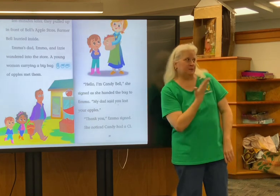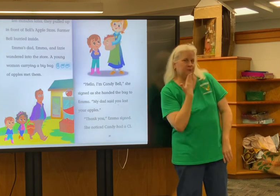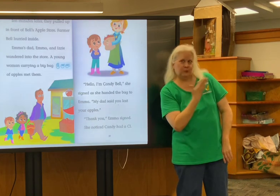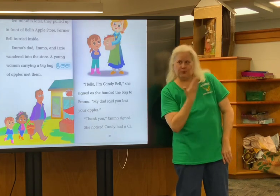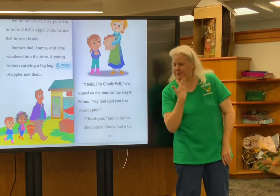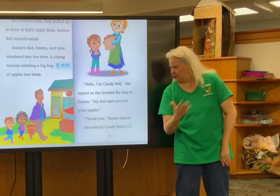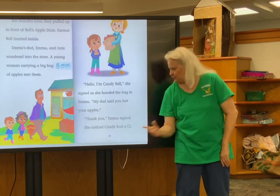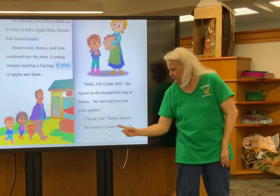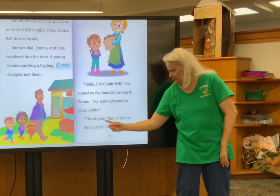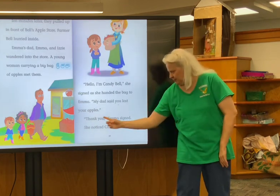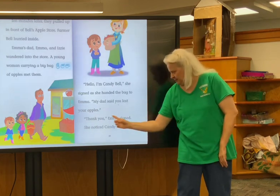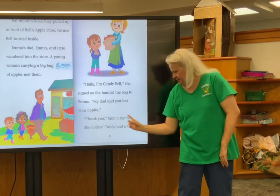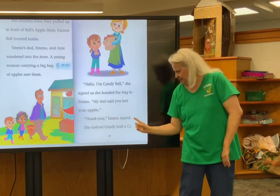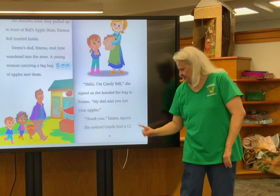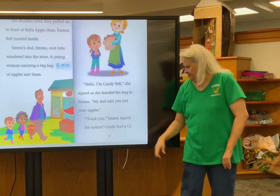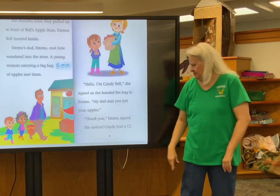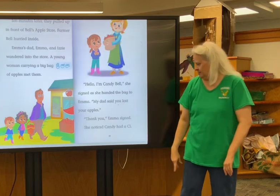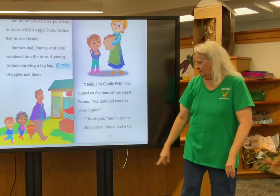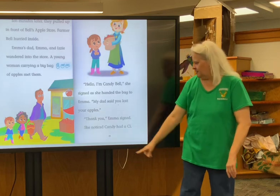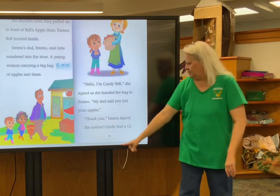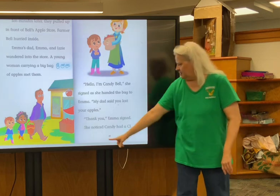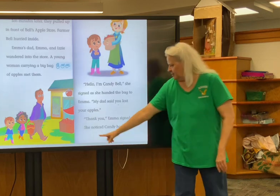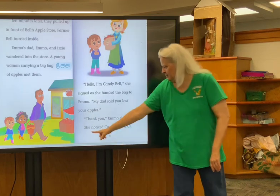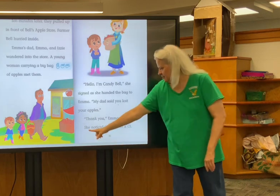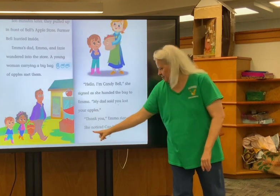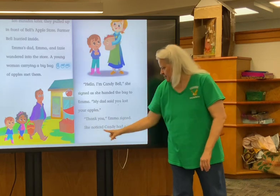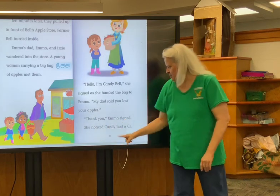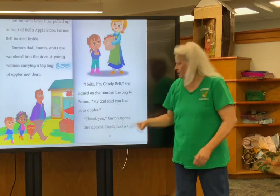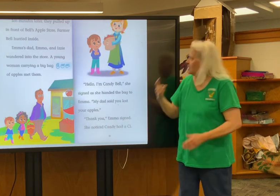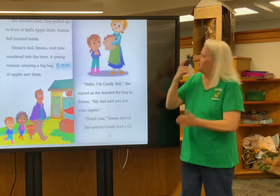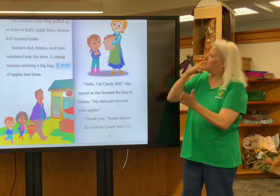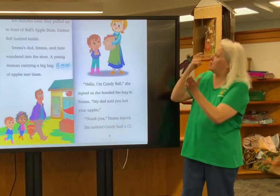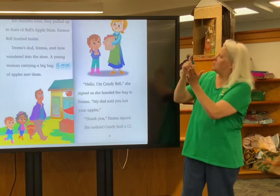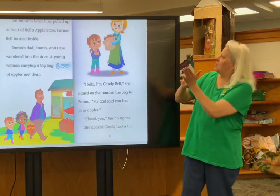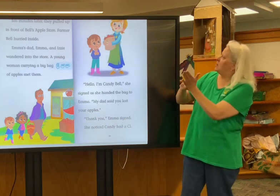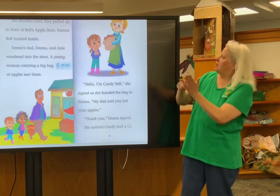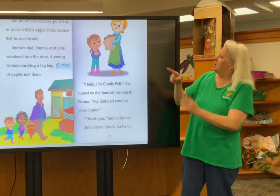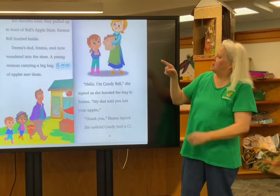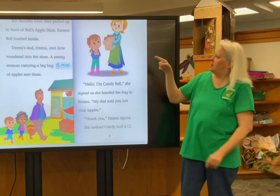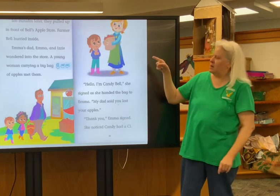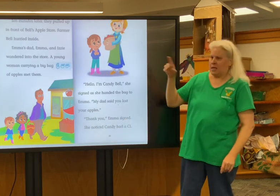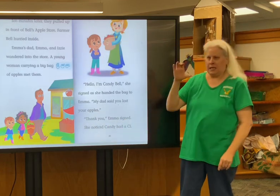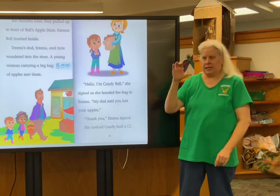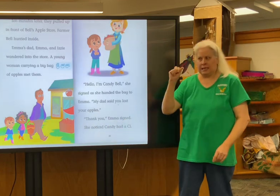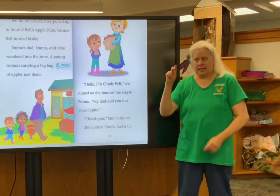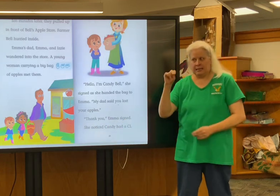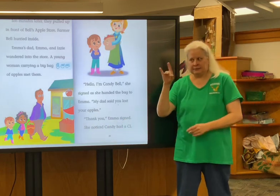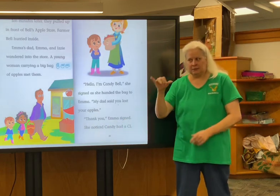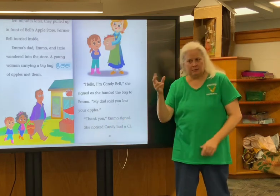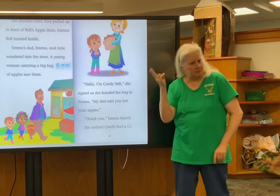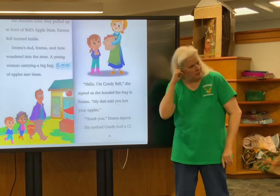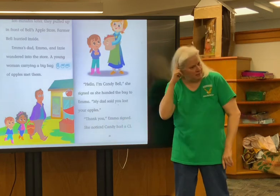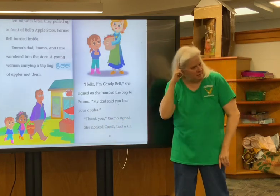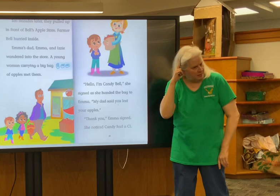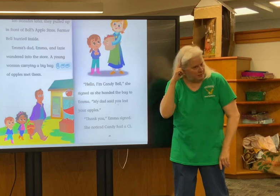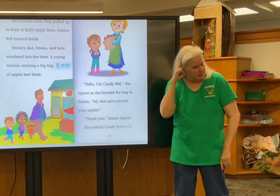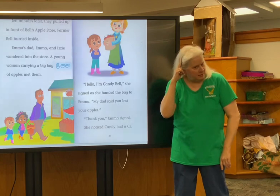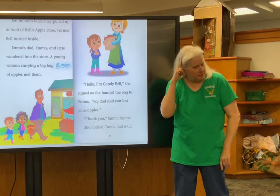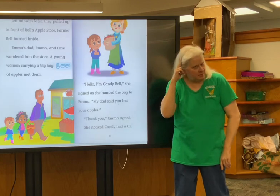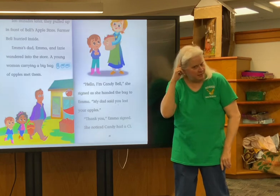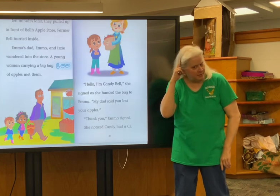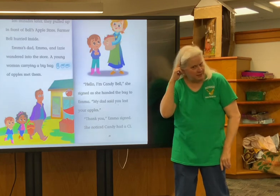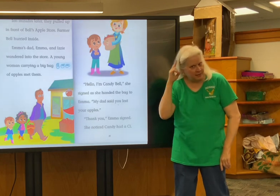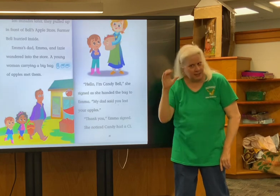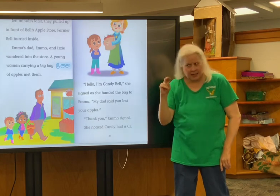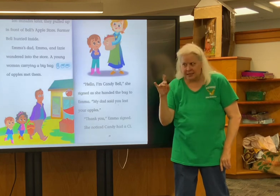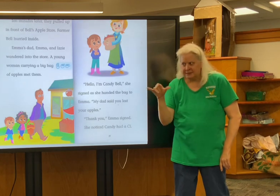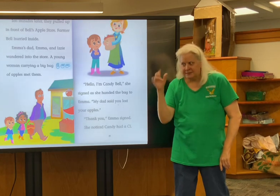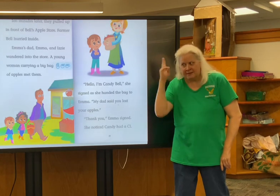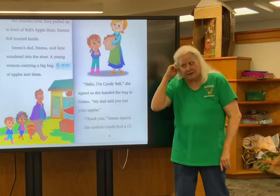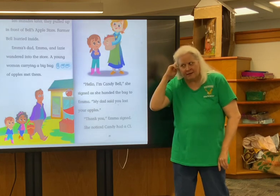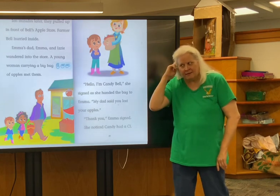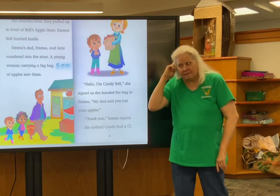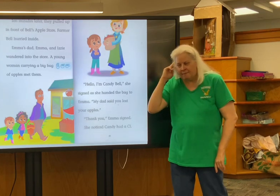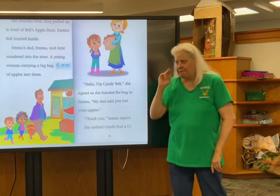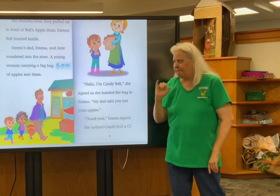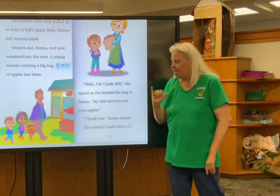"My dad said you lost your apples." "Thank you," Emma signed. She noticed candy had a CI.